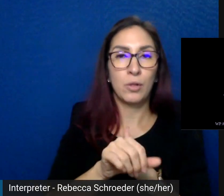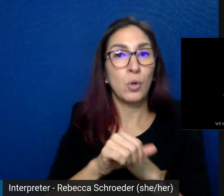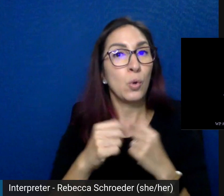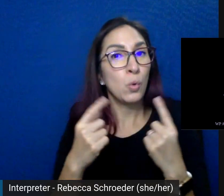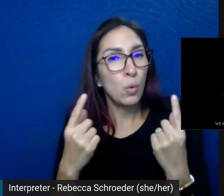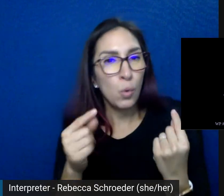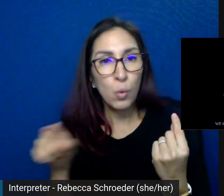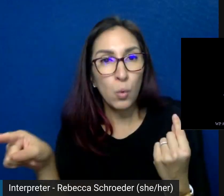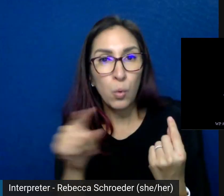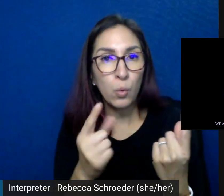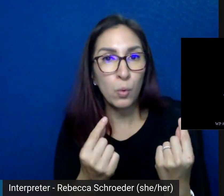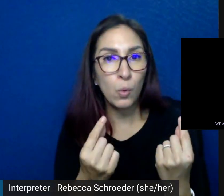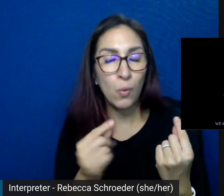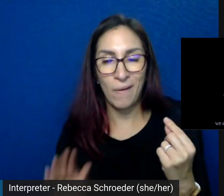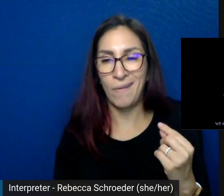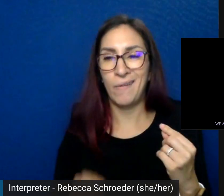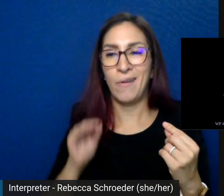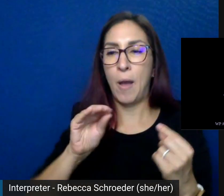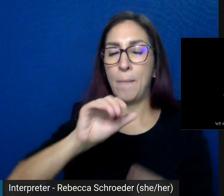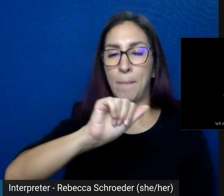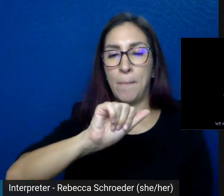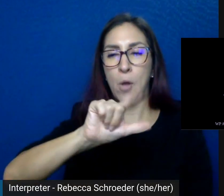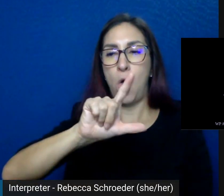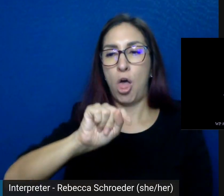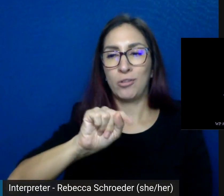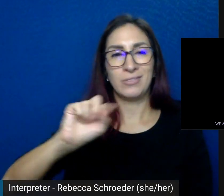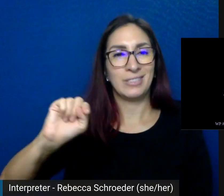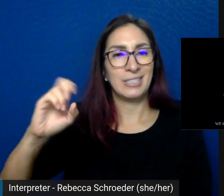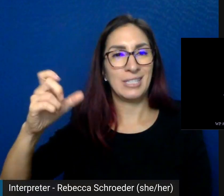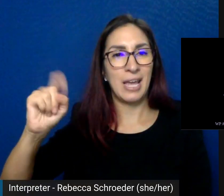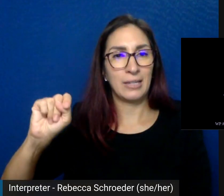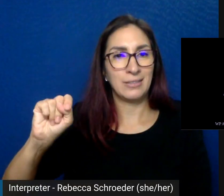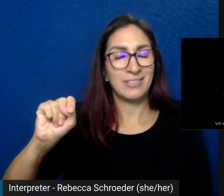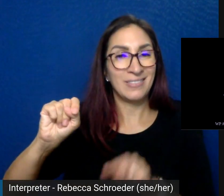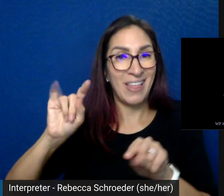Alt text is used to describe the image to someone who can't see it.